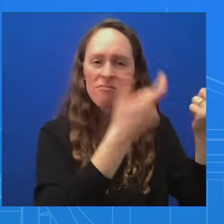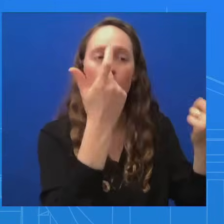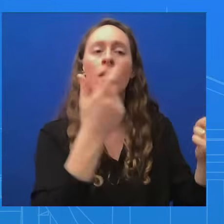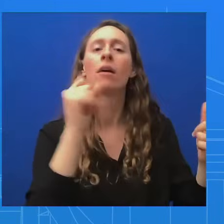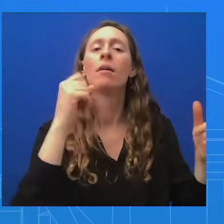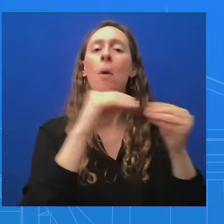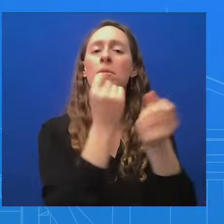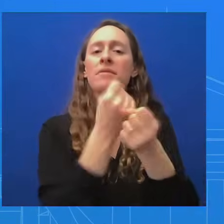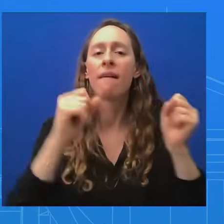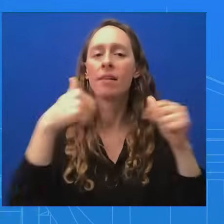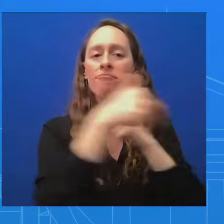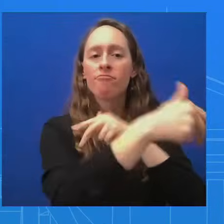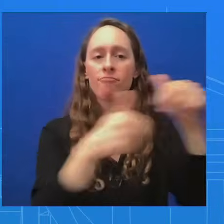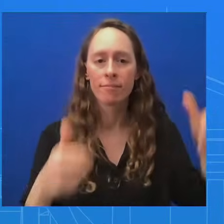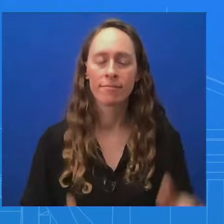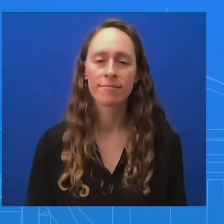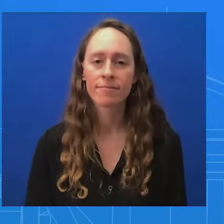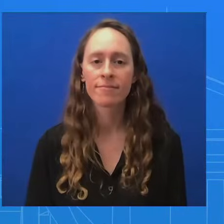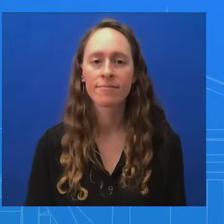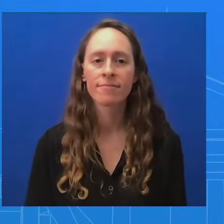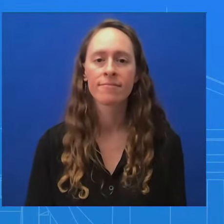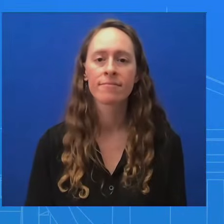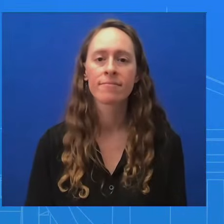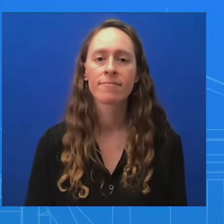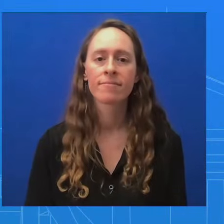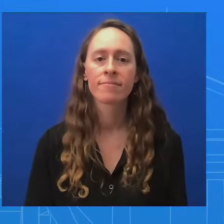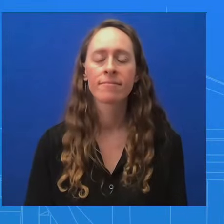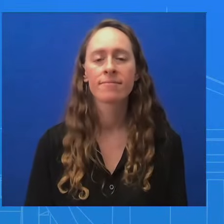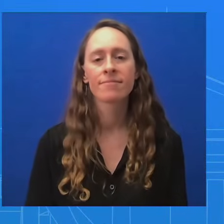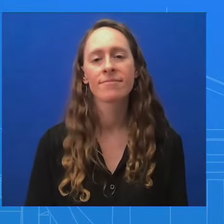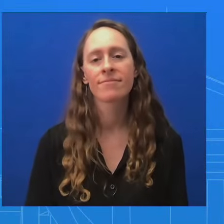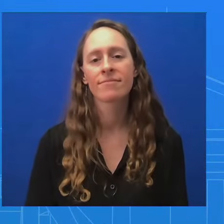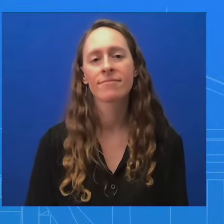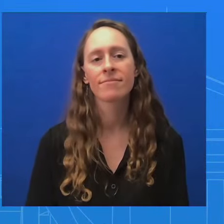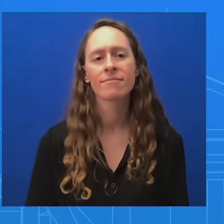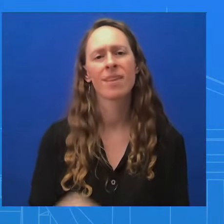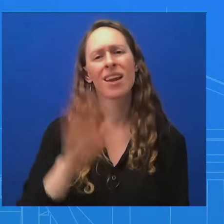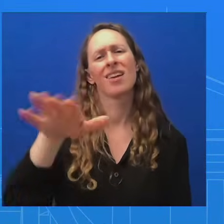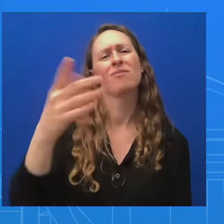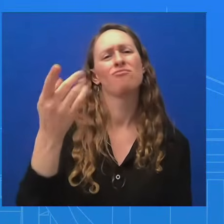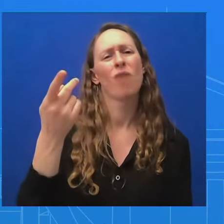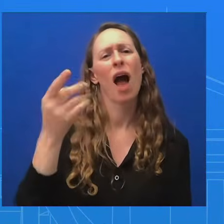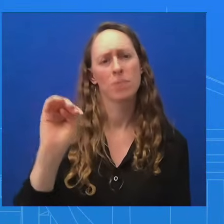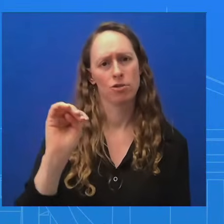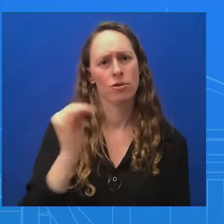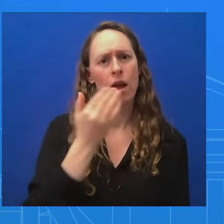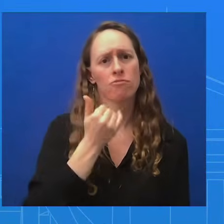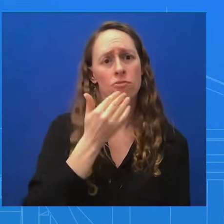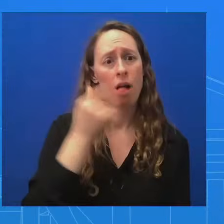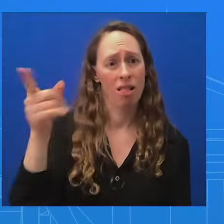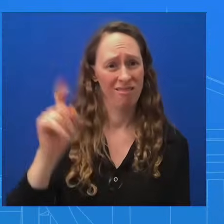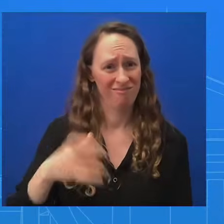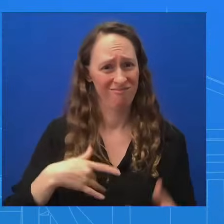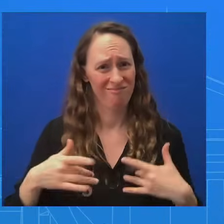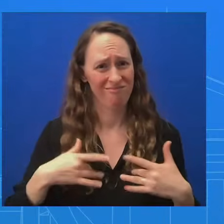is there concern that his public comments about a two-state solution could negatively impact the discussions on a hostage release?